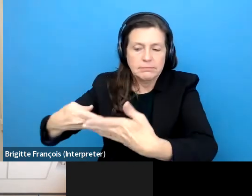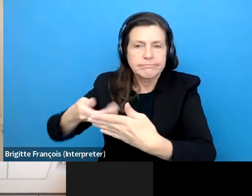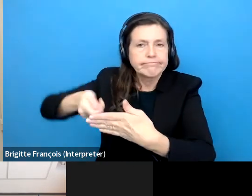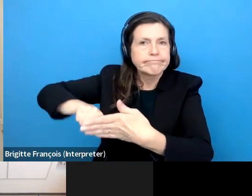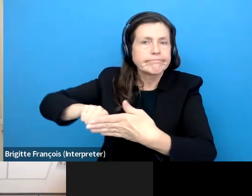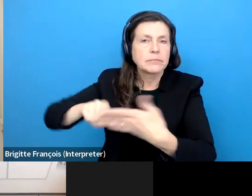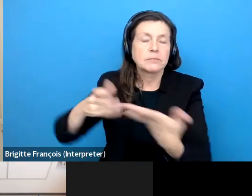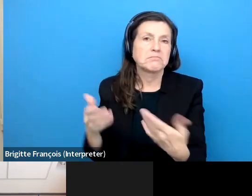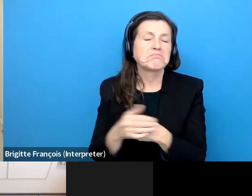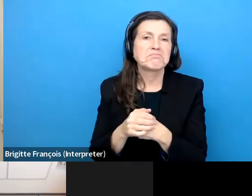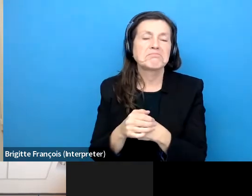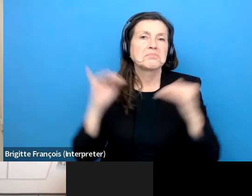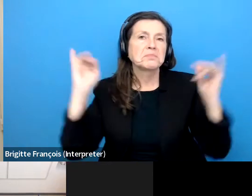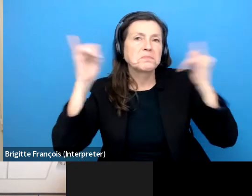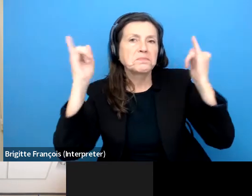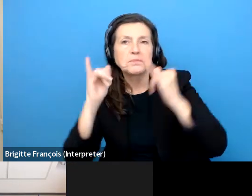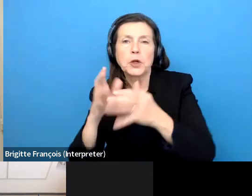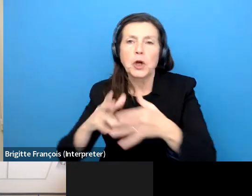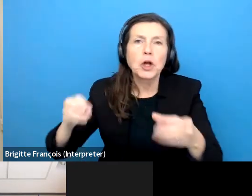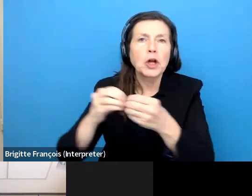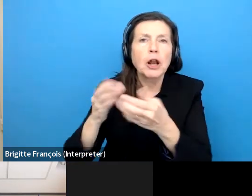or even in some parks where prostitution takes place.